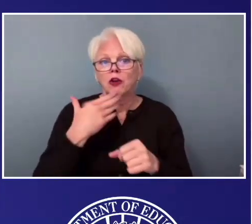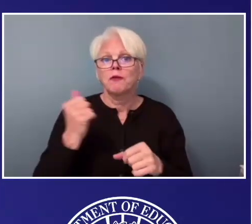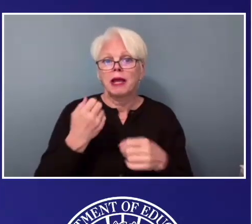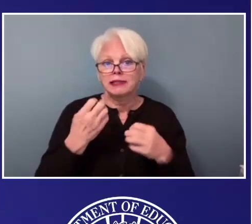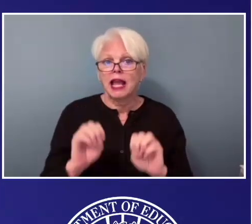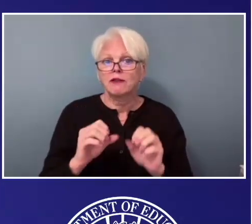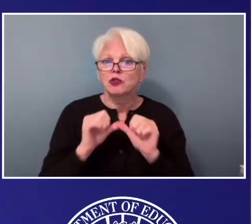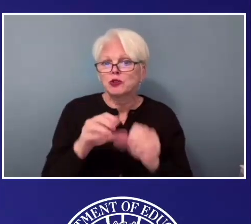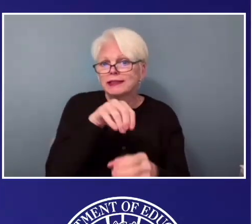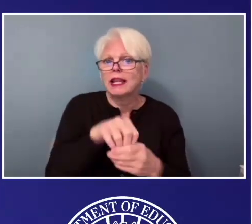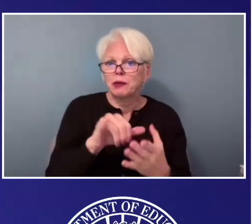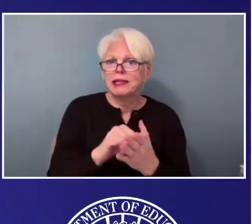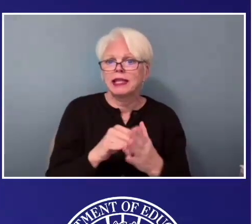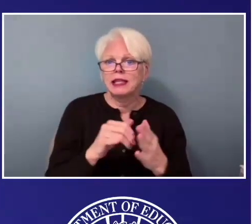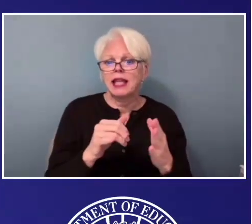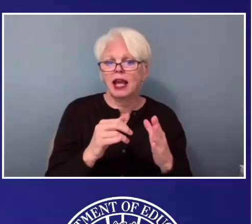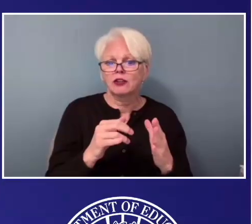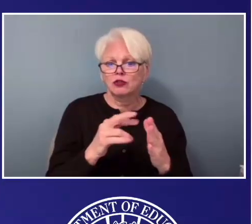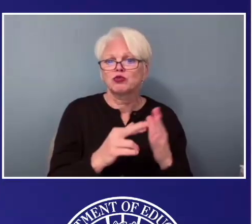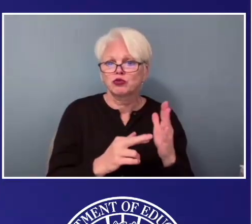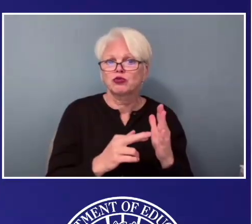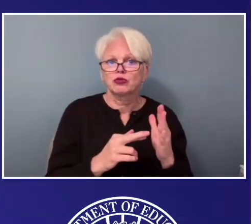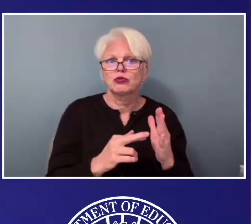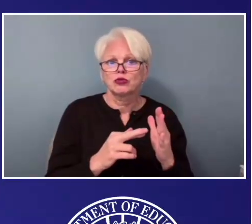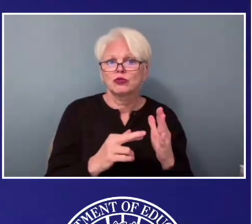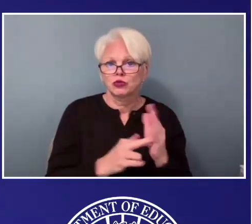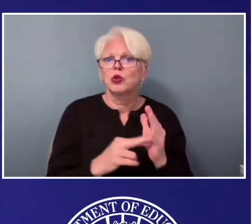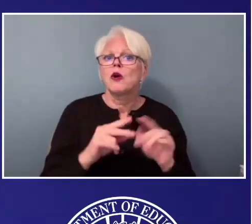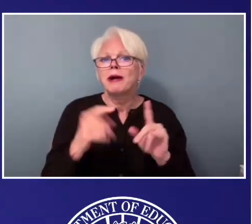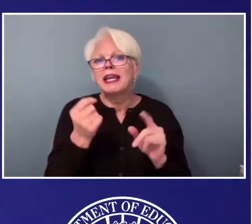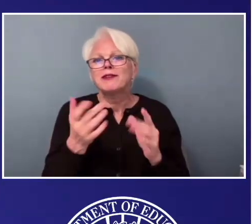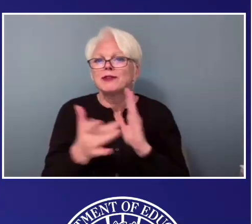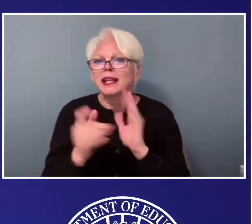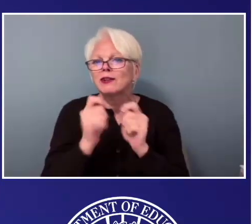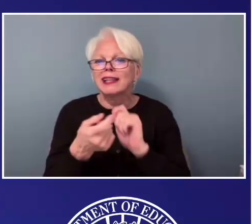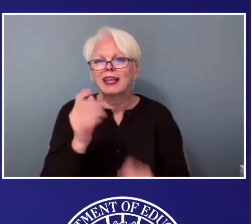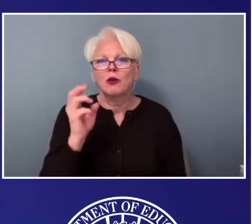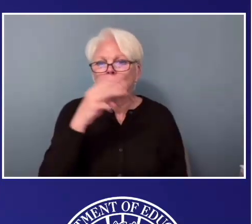within that rule. But in terms of technical changes, if there are weird little fixes later, because we recognize that, you know,